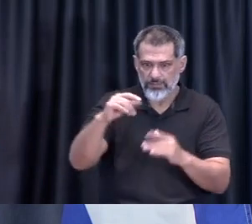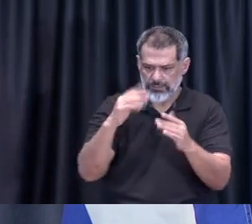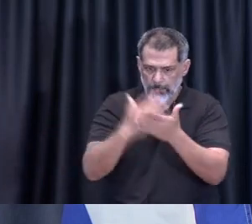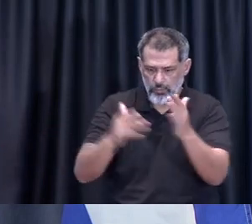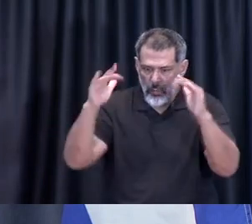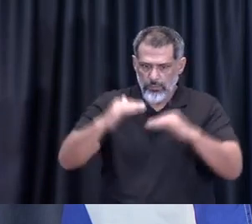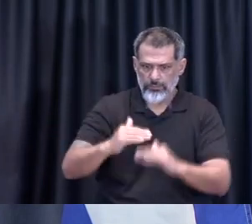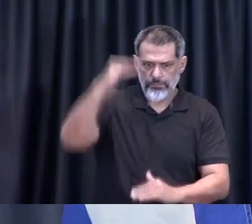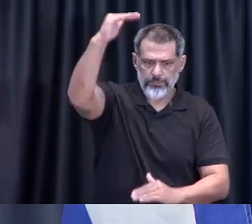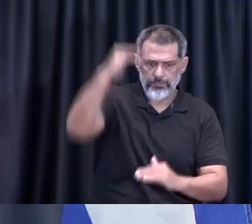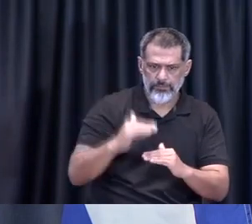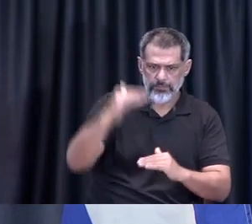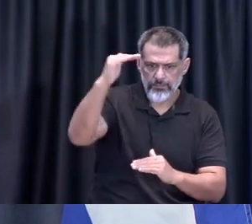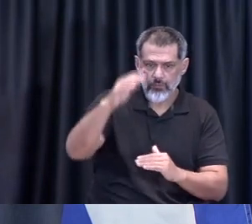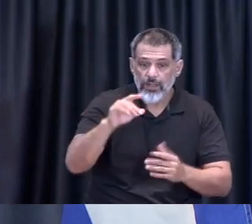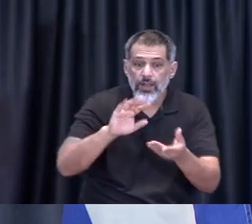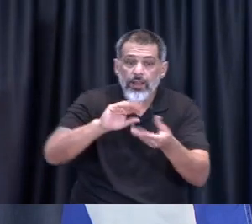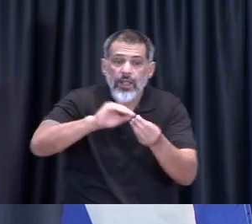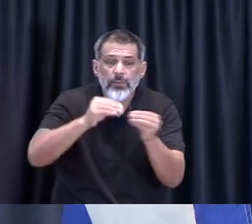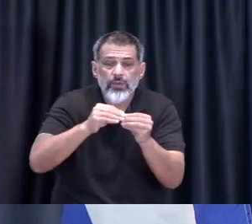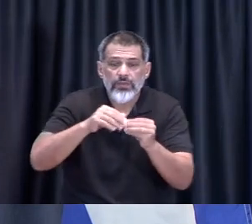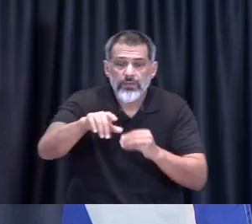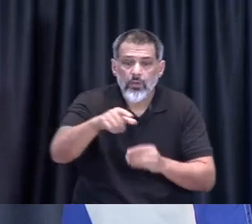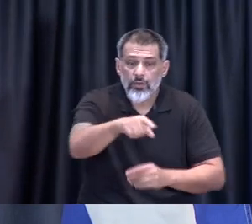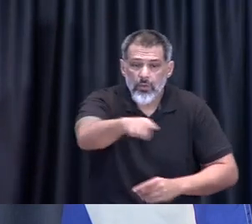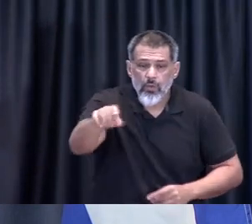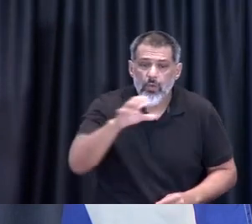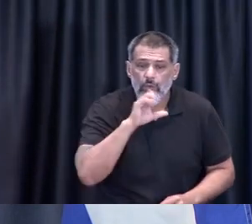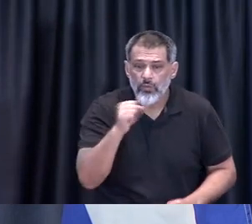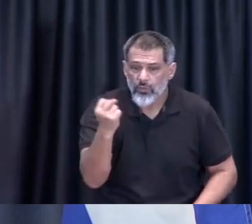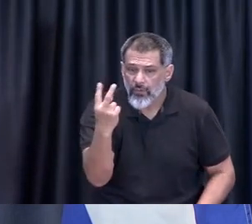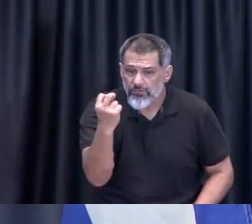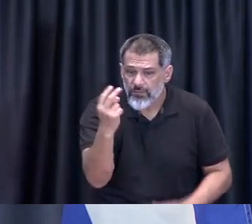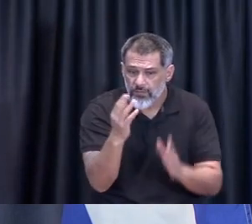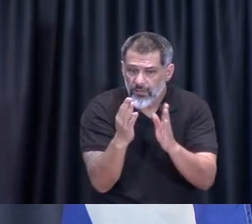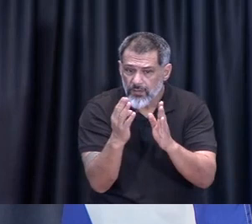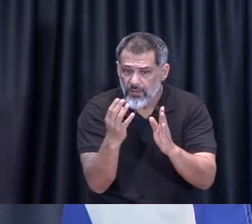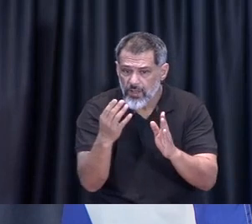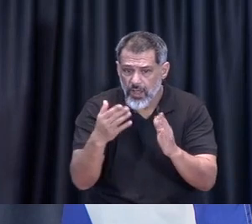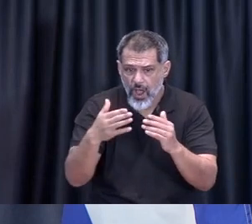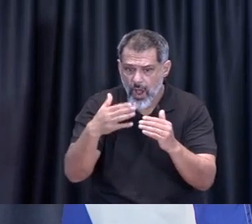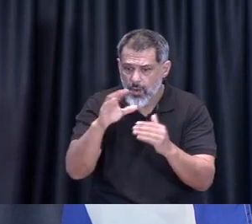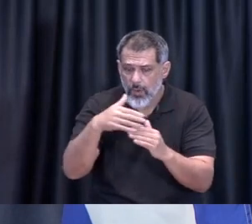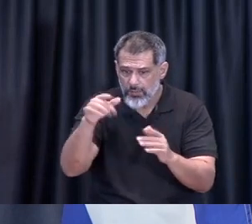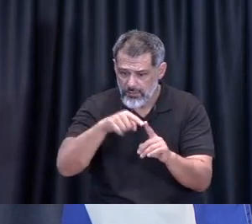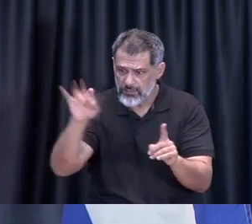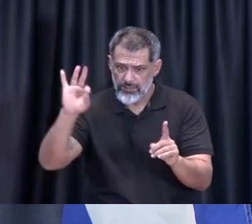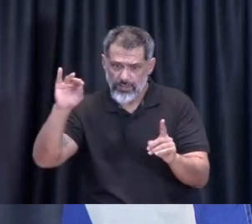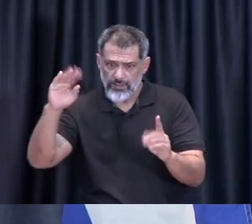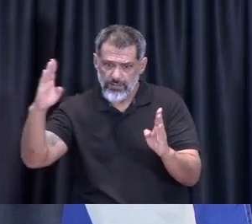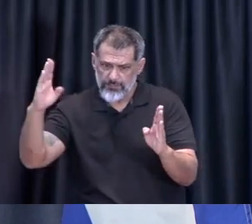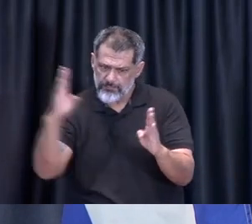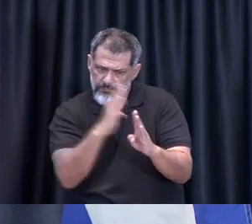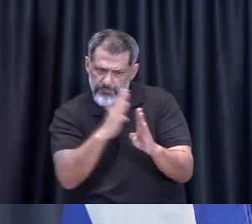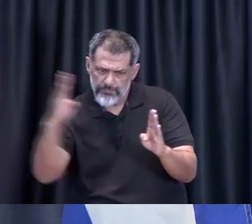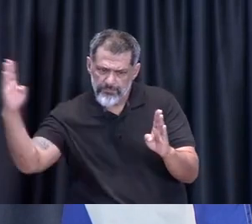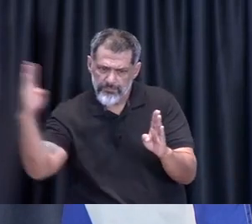per cent of people over 12 at one dose. Almost 90 per cent up to dose. And that we can see that the Omicron